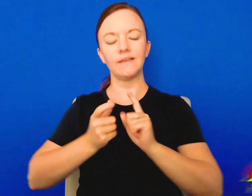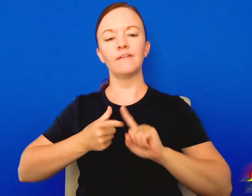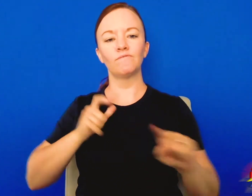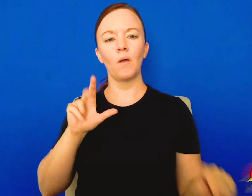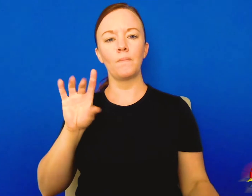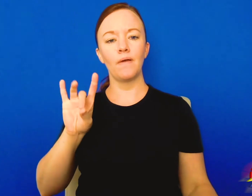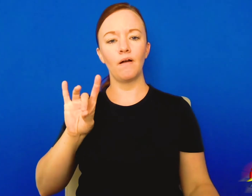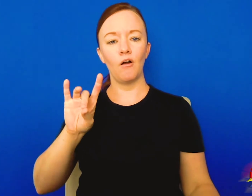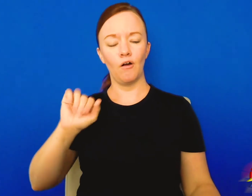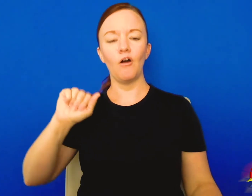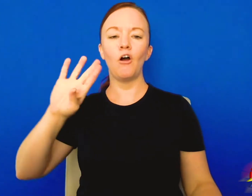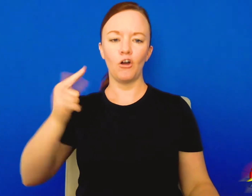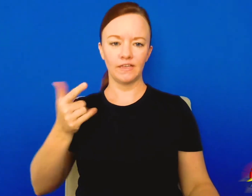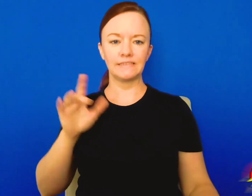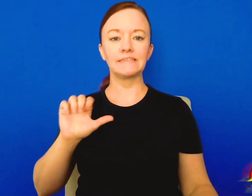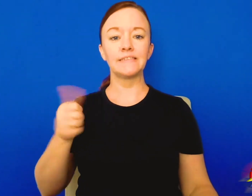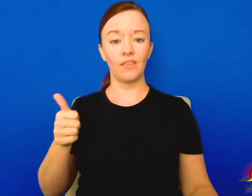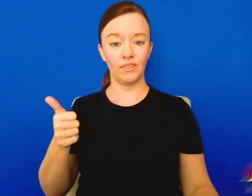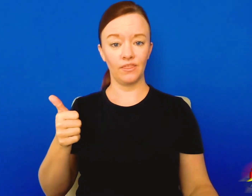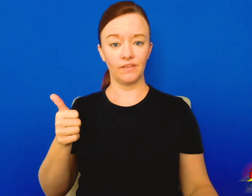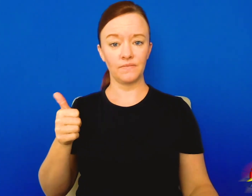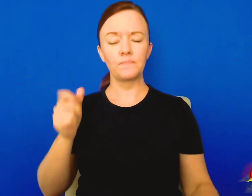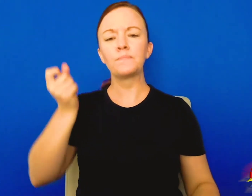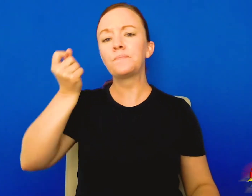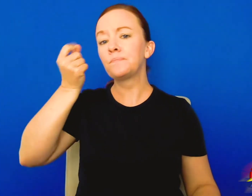ANSWER UPDATED 8/10/2020